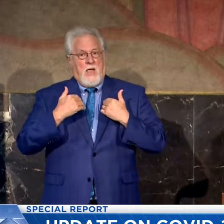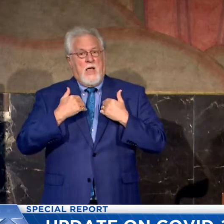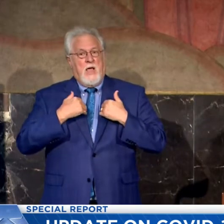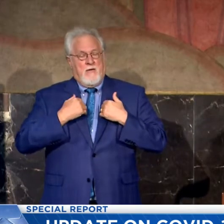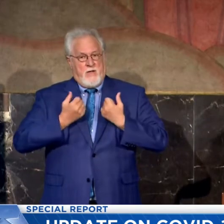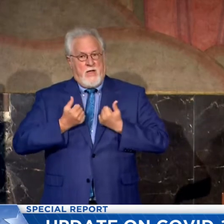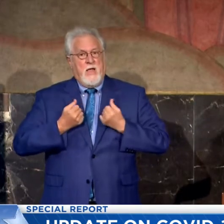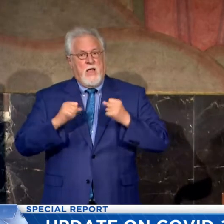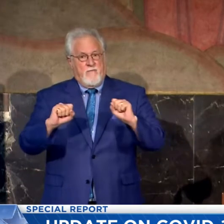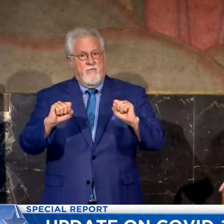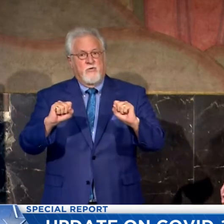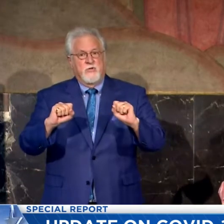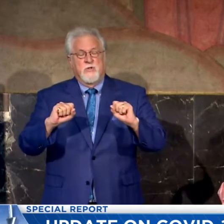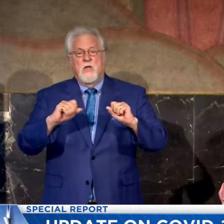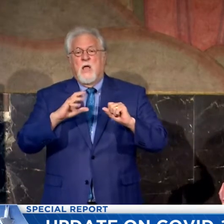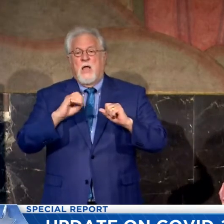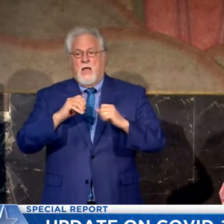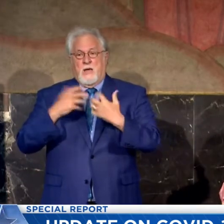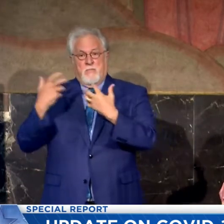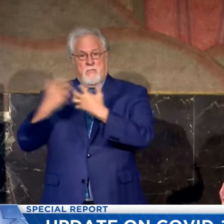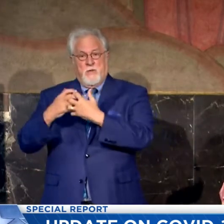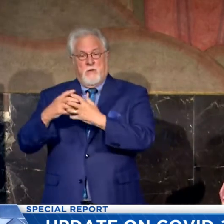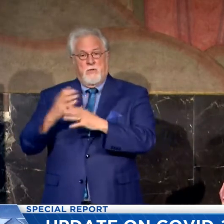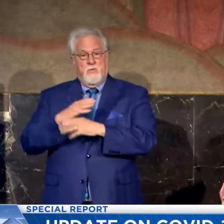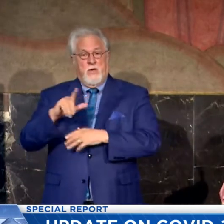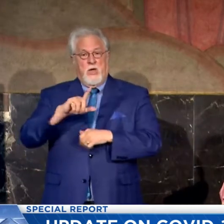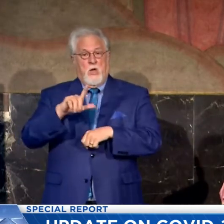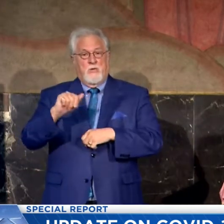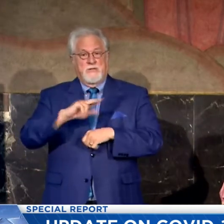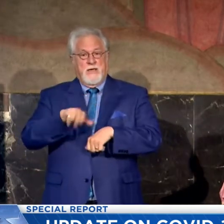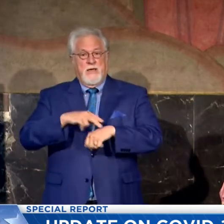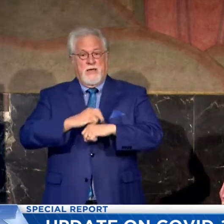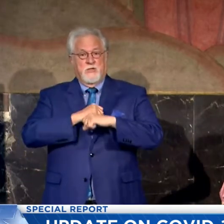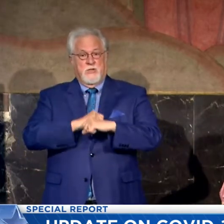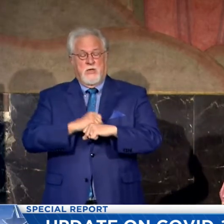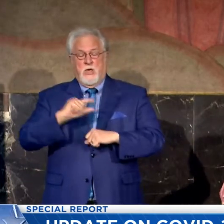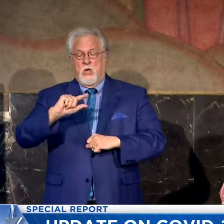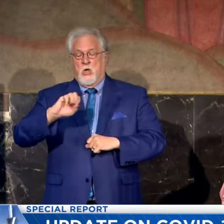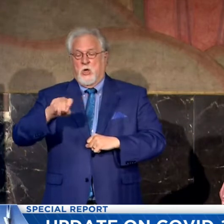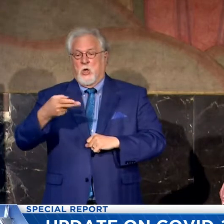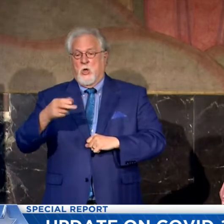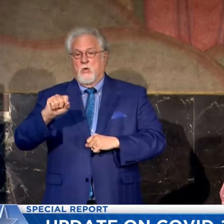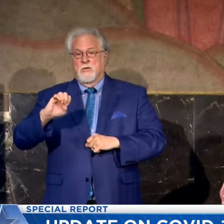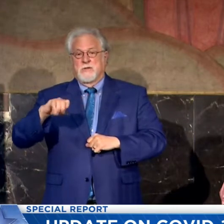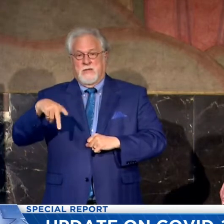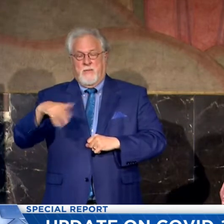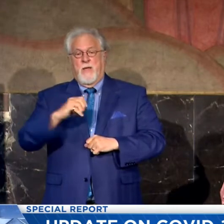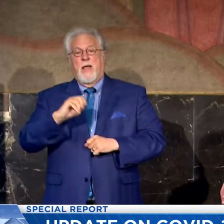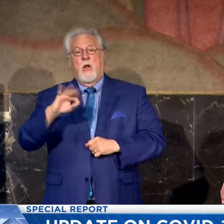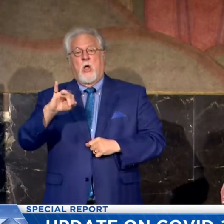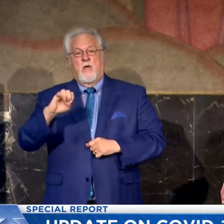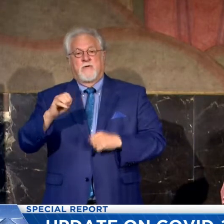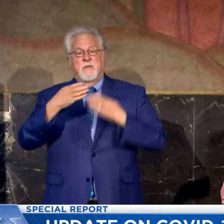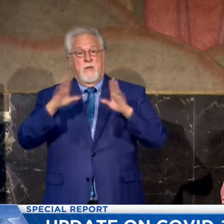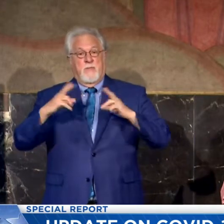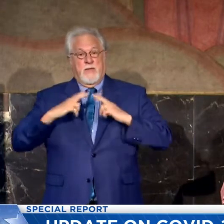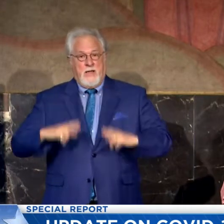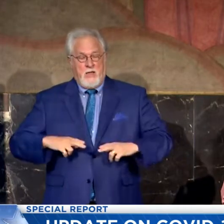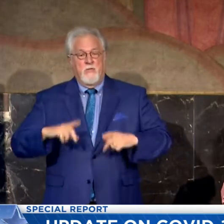TESTING AS WELL. WITH RESPECT TO TESTING, ALSO, I CAN TELL YOU THAT THERE IS CONCERTED EFFORT AND PARTNERSHIP BETWEEN LOUISIANA